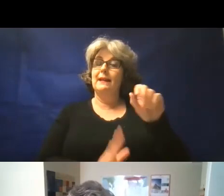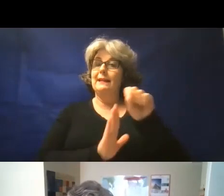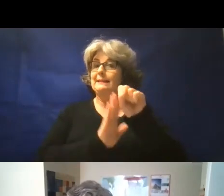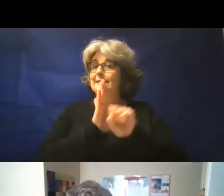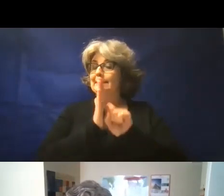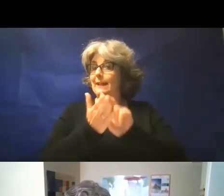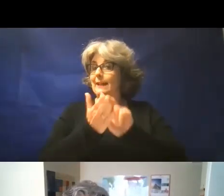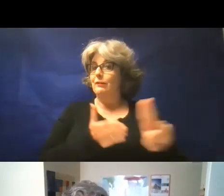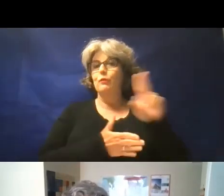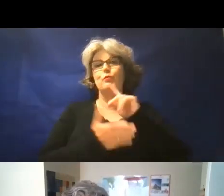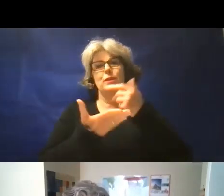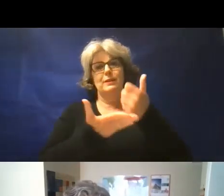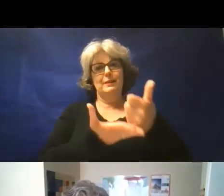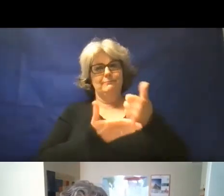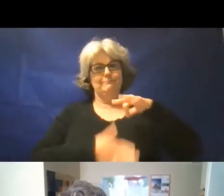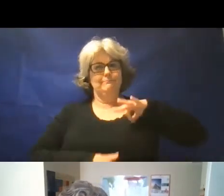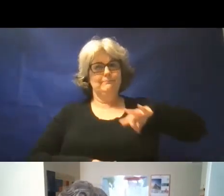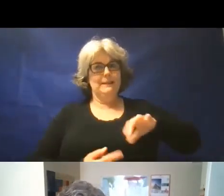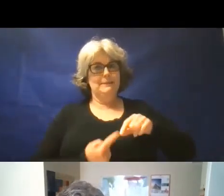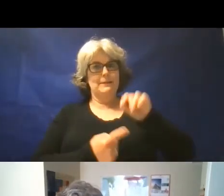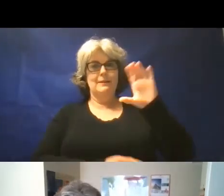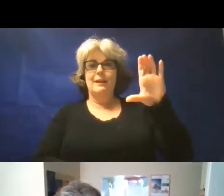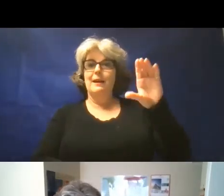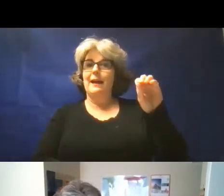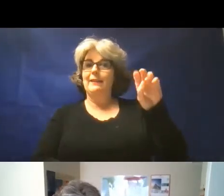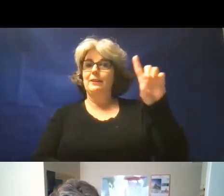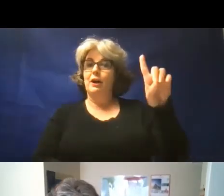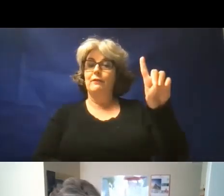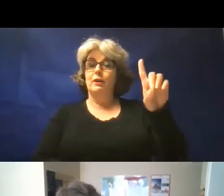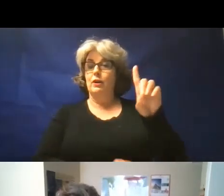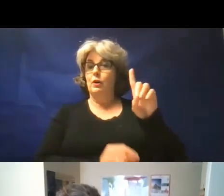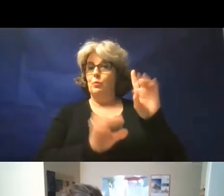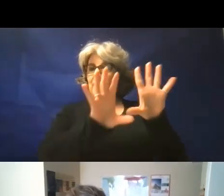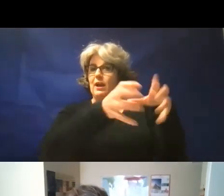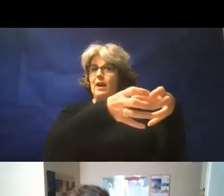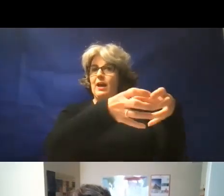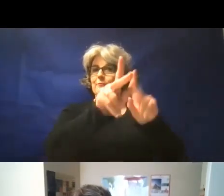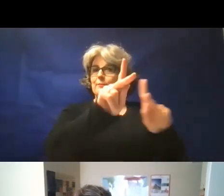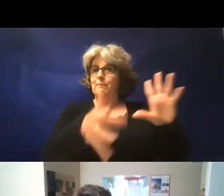helpful with COVID is creating a standing committee of relevant parties and some of those